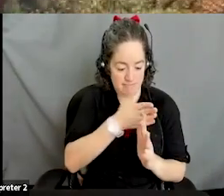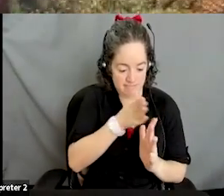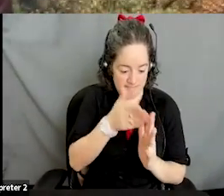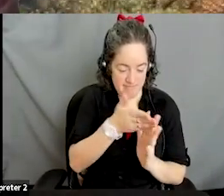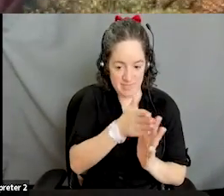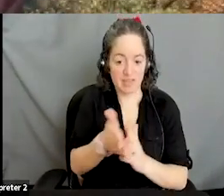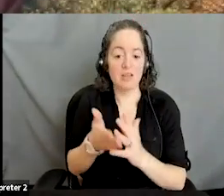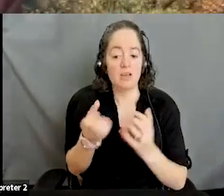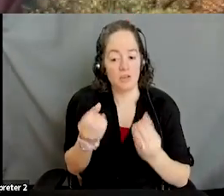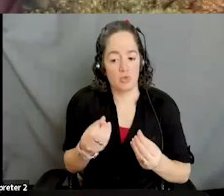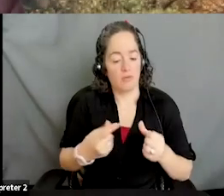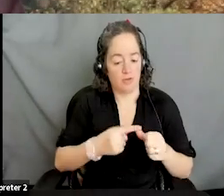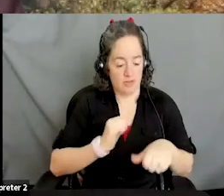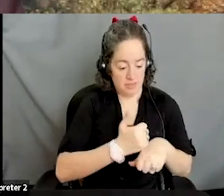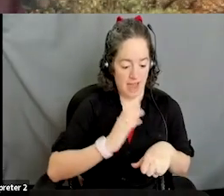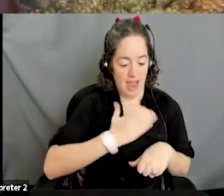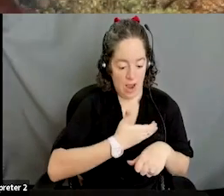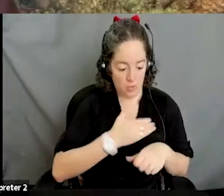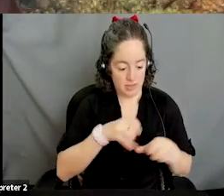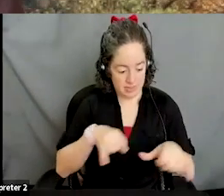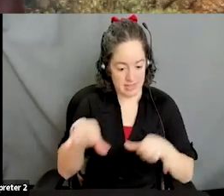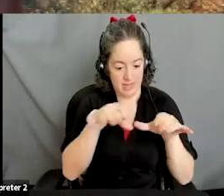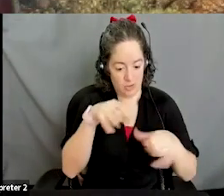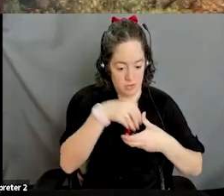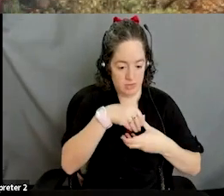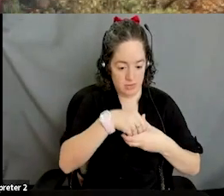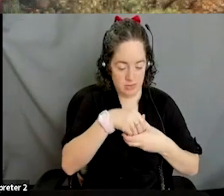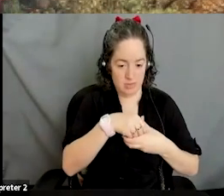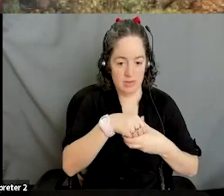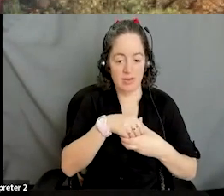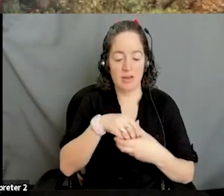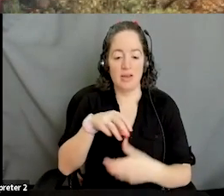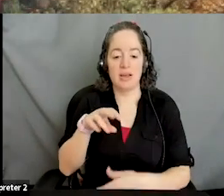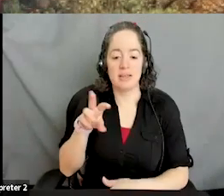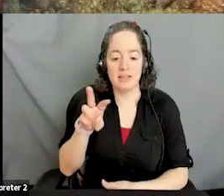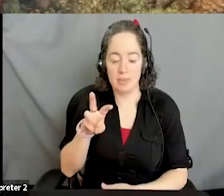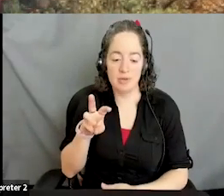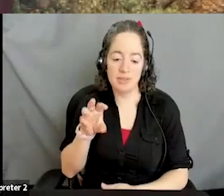based on what we found between the W3C forms tutorial and the WCAG 2 standards.